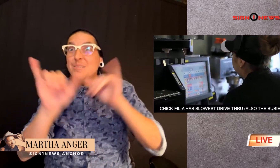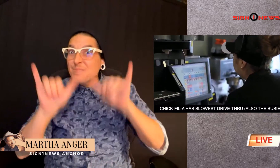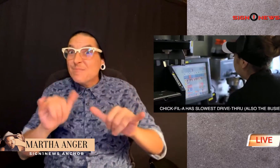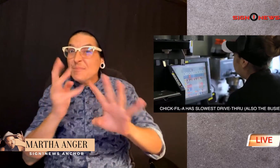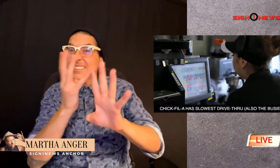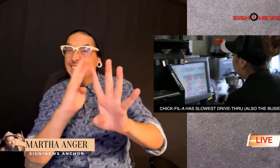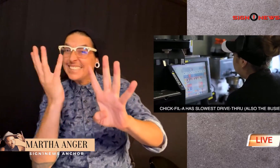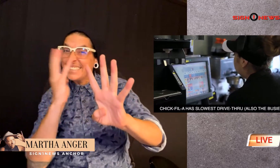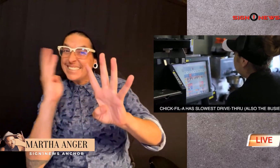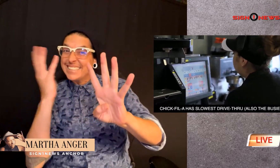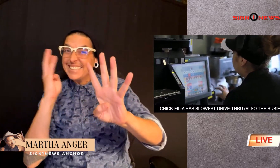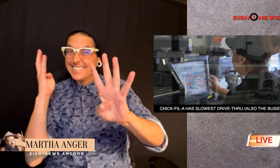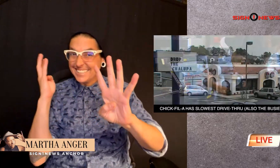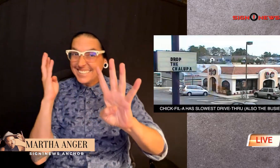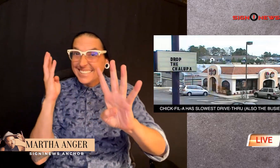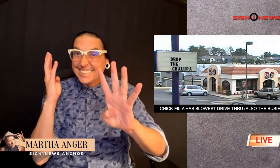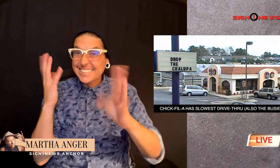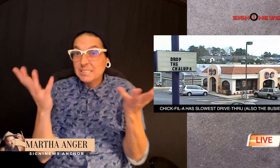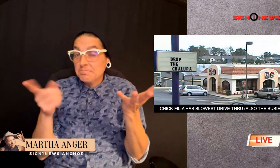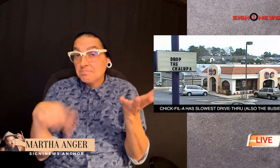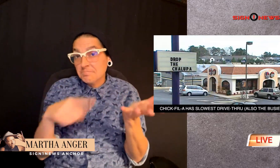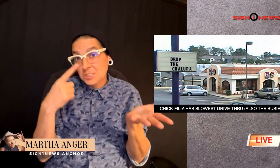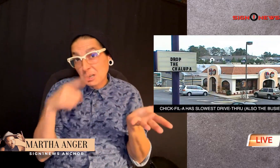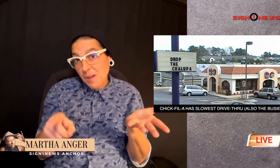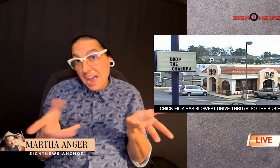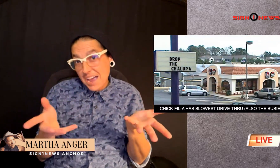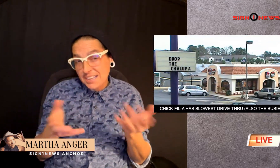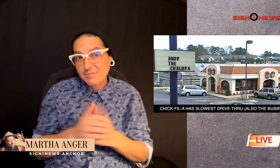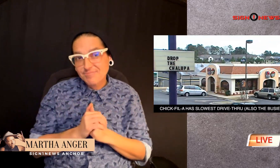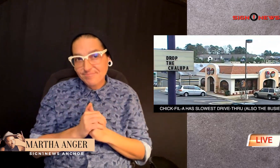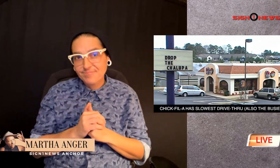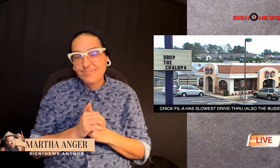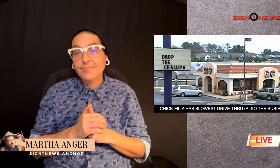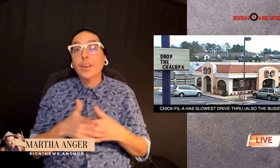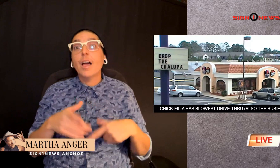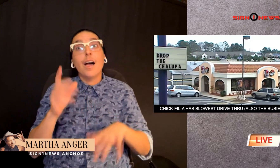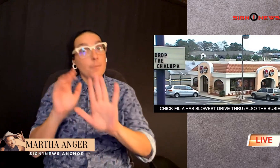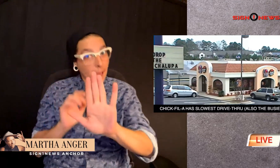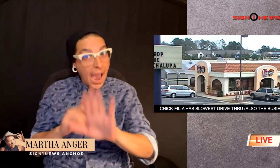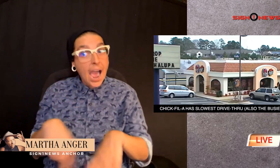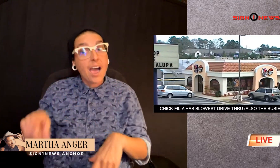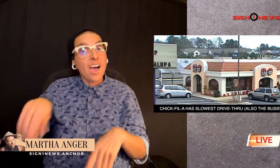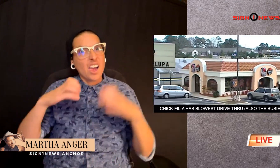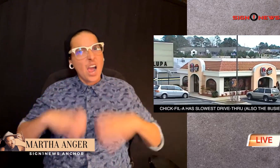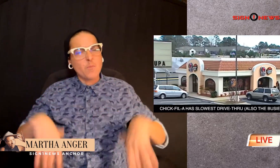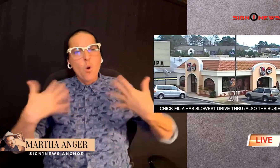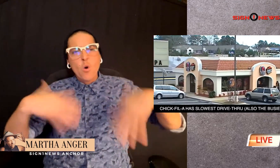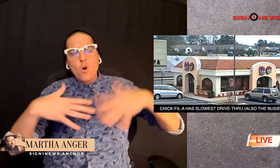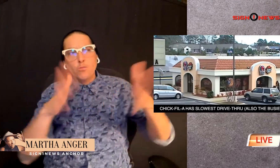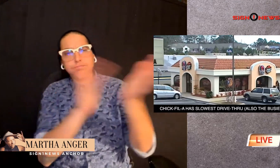While Chick-fil-A customers spent most of the time their time in line. They don't seem to mind giving a chain.